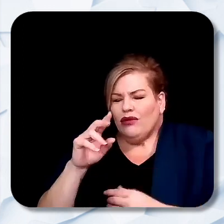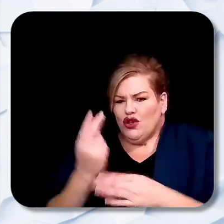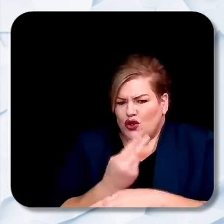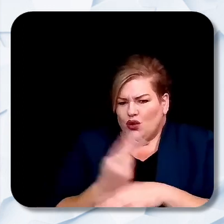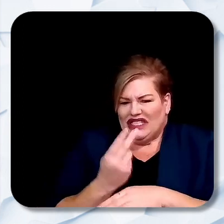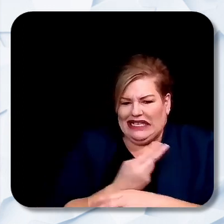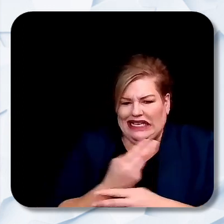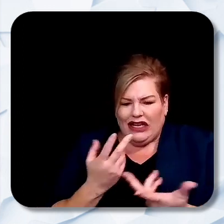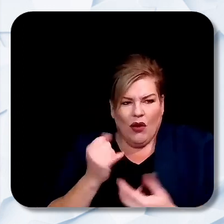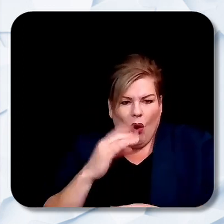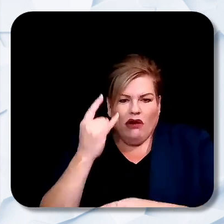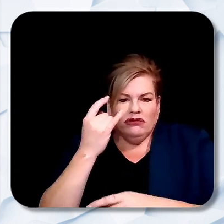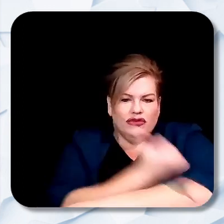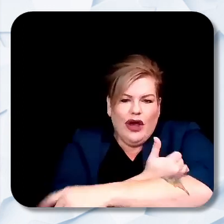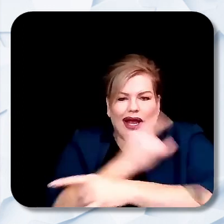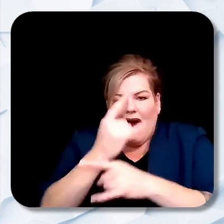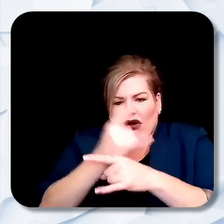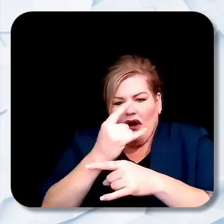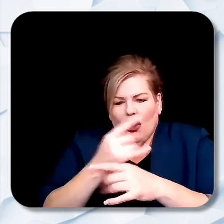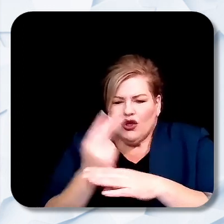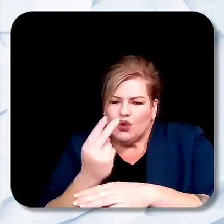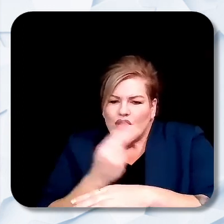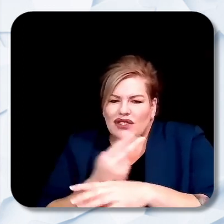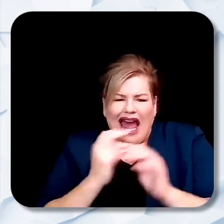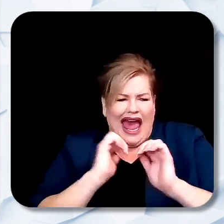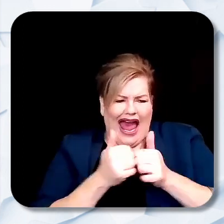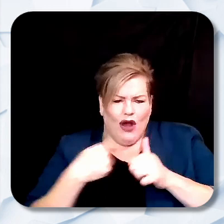about. Well, how are we supporting, supporting their stress management? How are we supporting